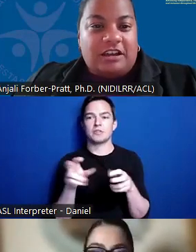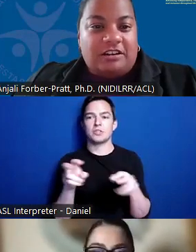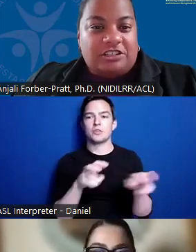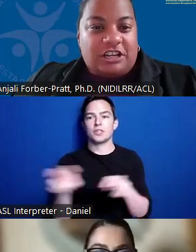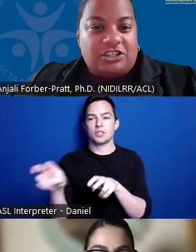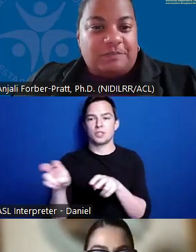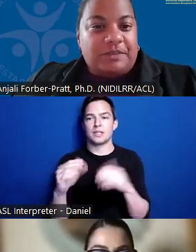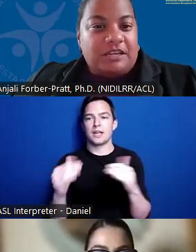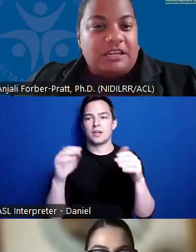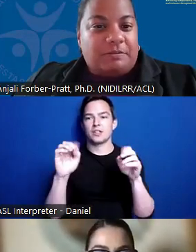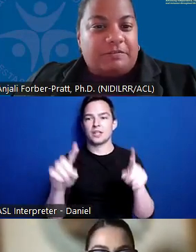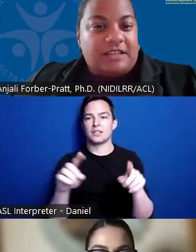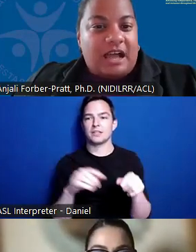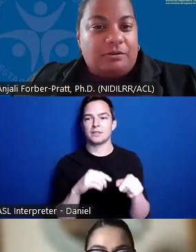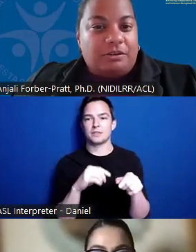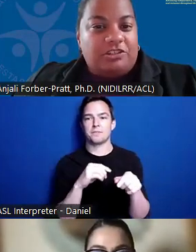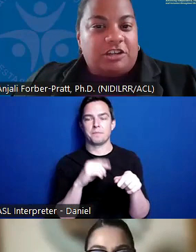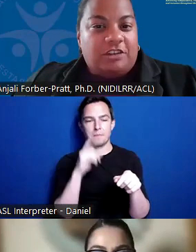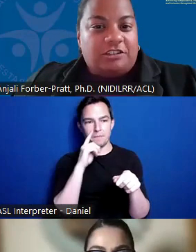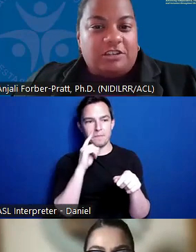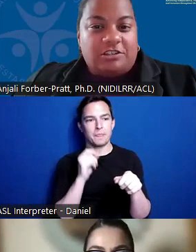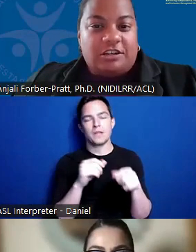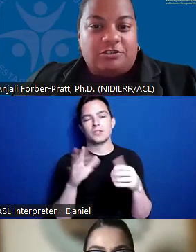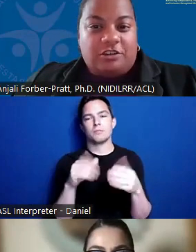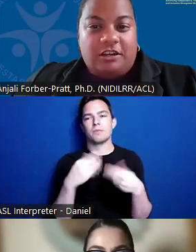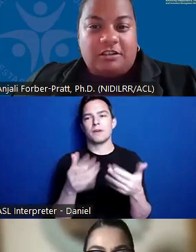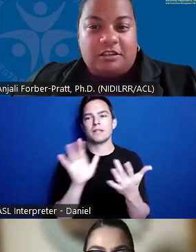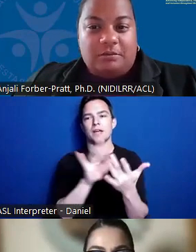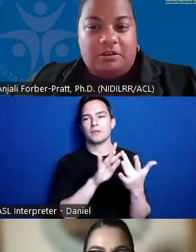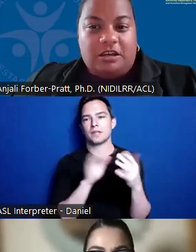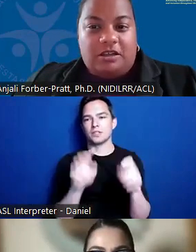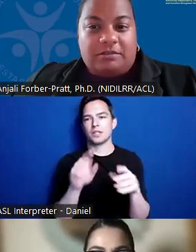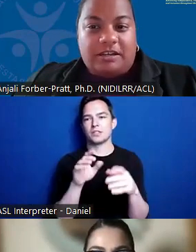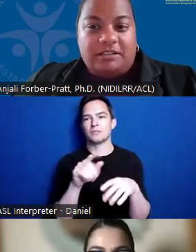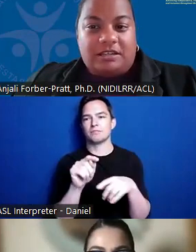higher education. He provides outreach, education and training to the community on the rights that